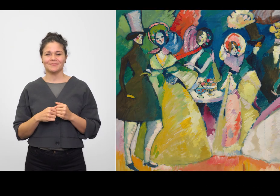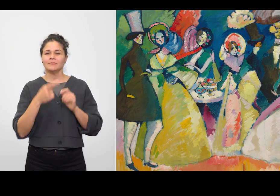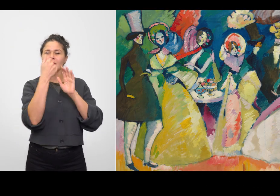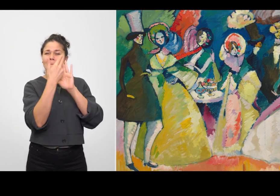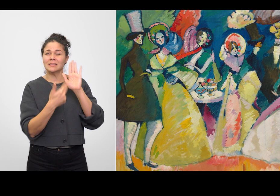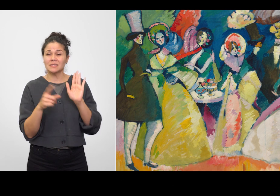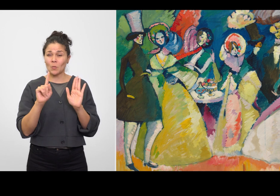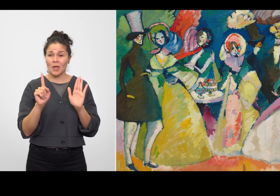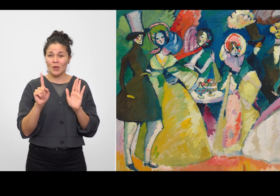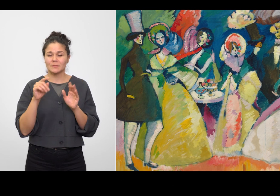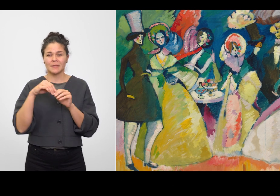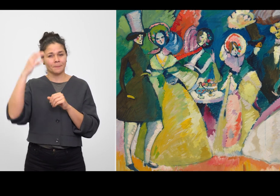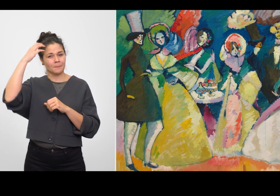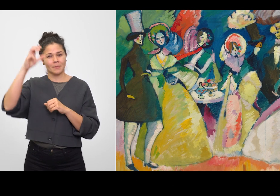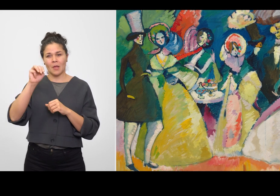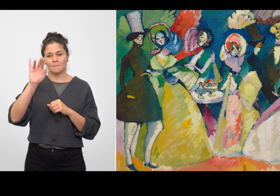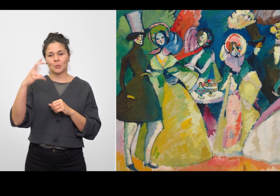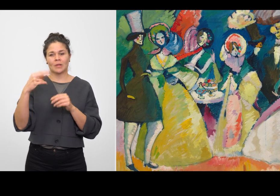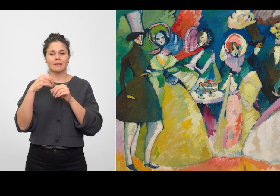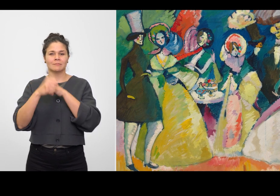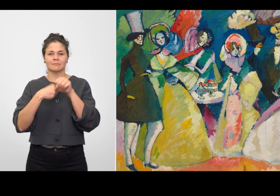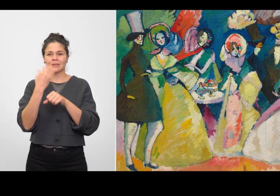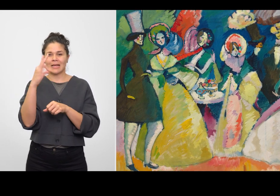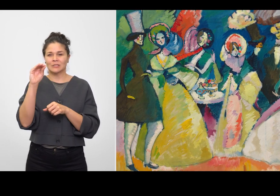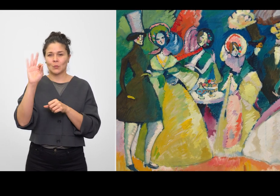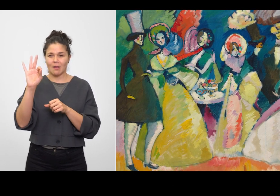Painted in Munich in 1909,